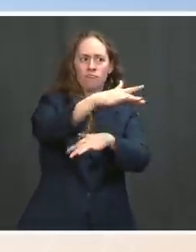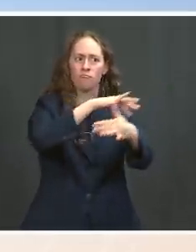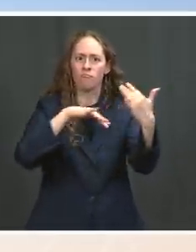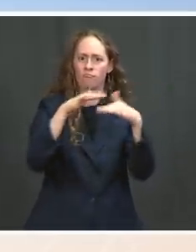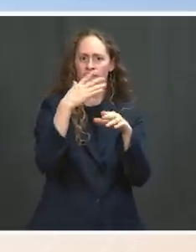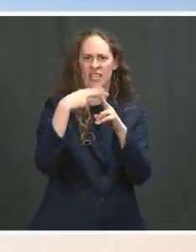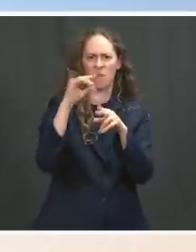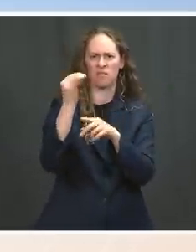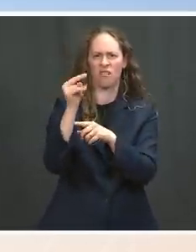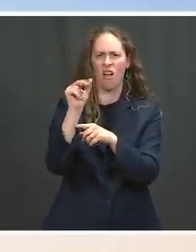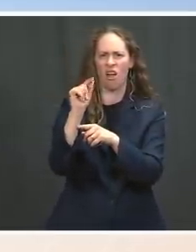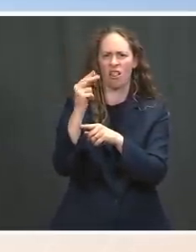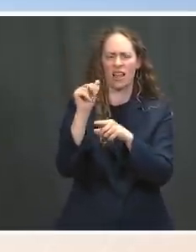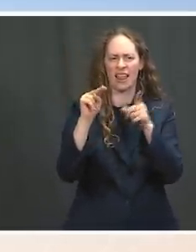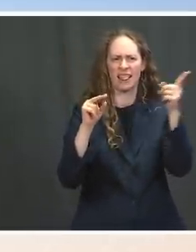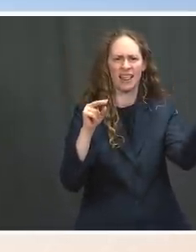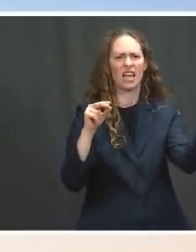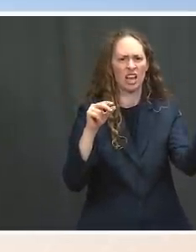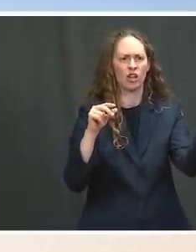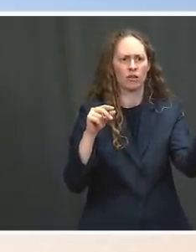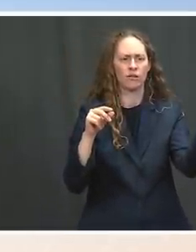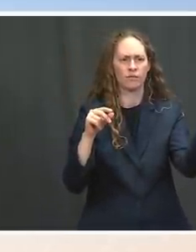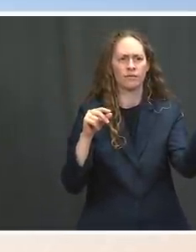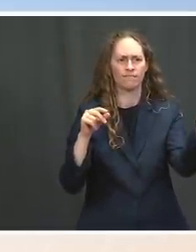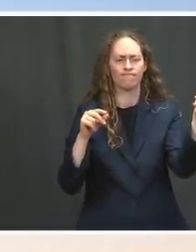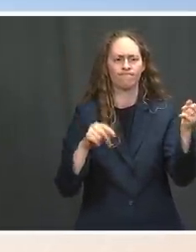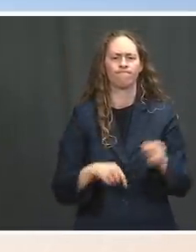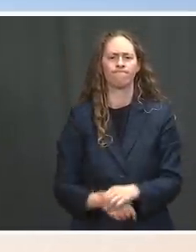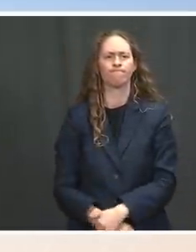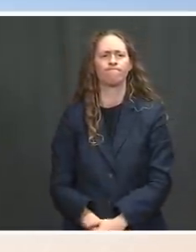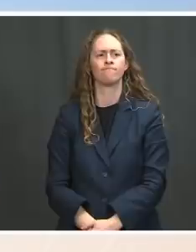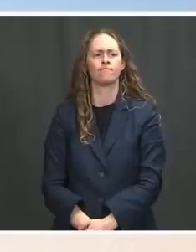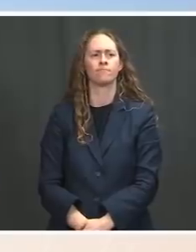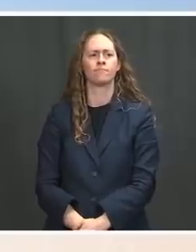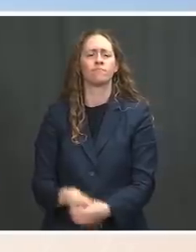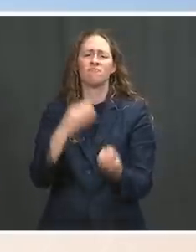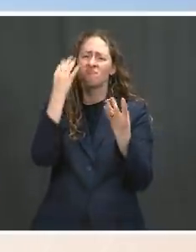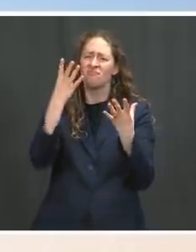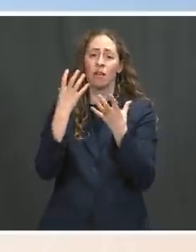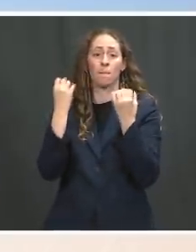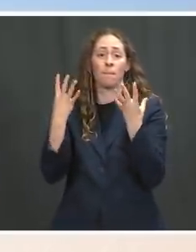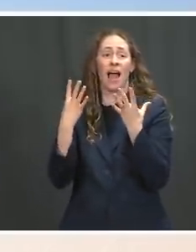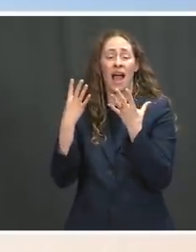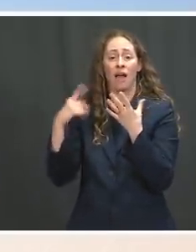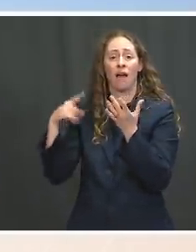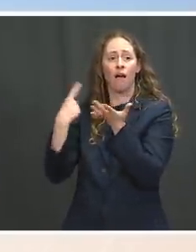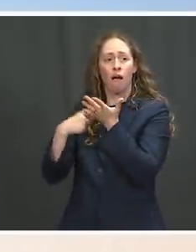privately through diplomatic channels. It's happening with officials in the region. We're in regular dialogue multiple times per day,